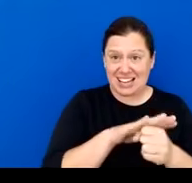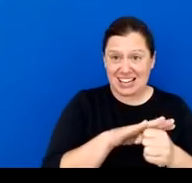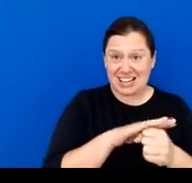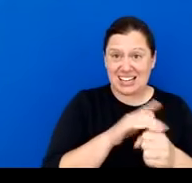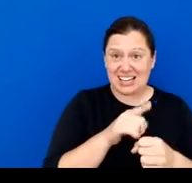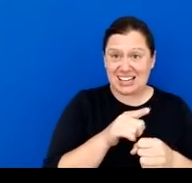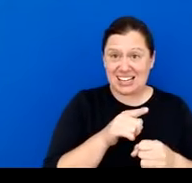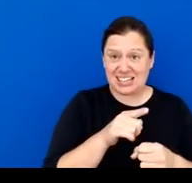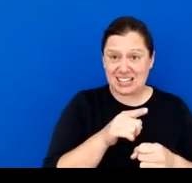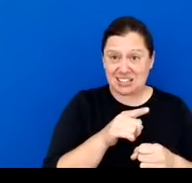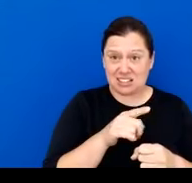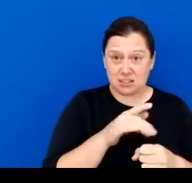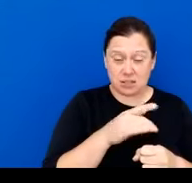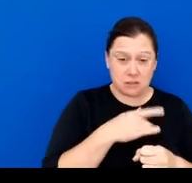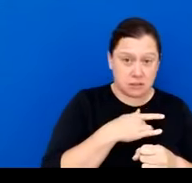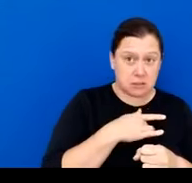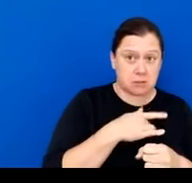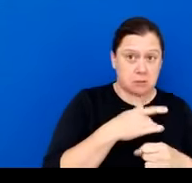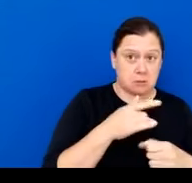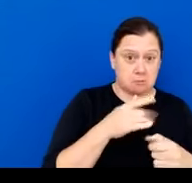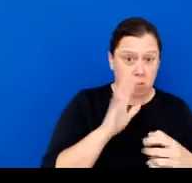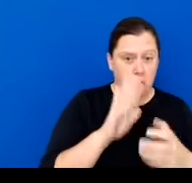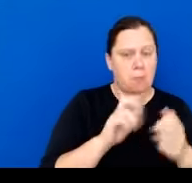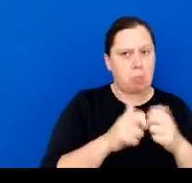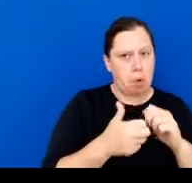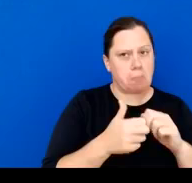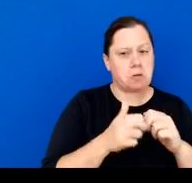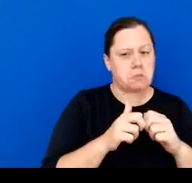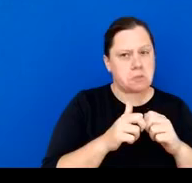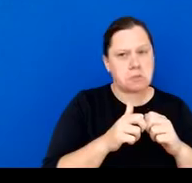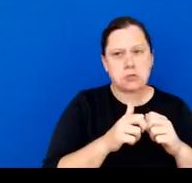threat to any of our direct hand lines or direct dozer lines